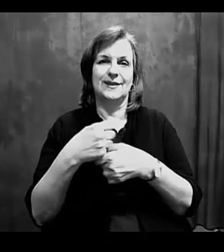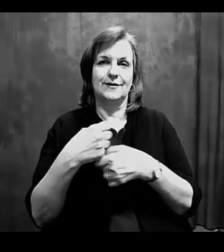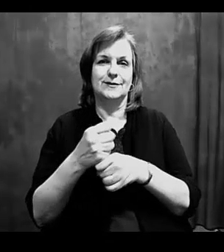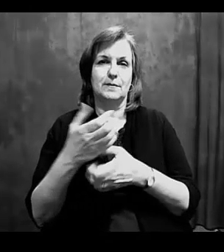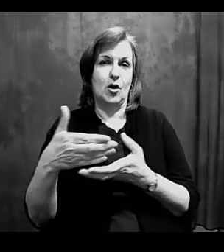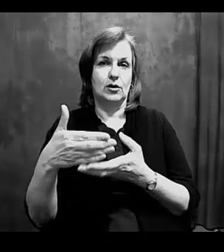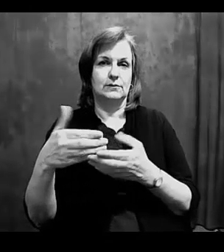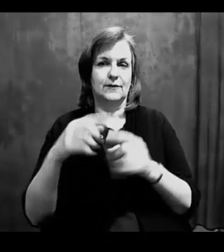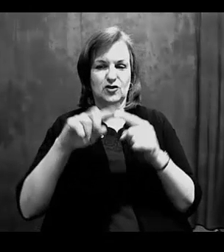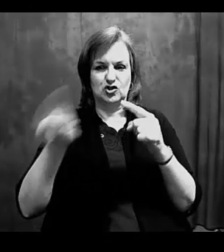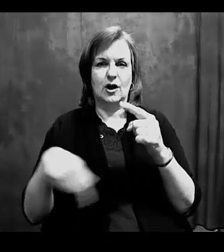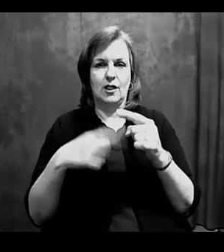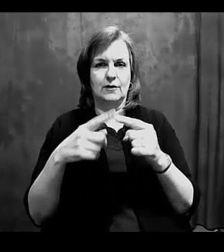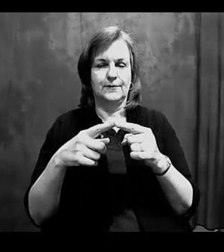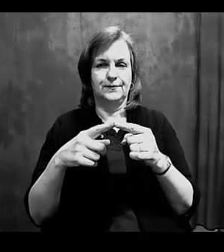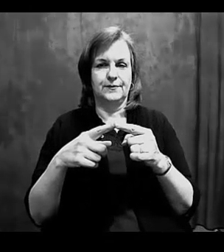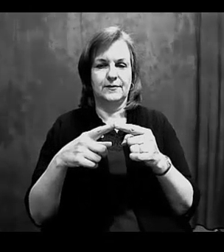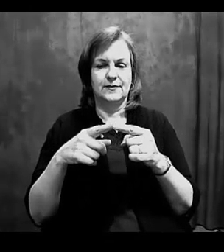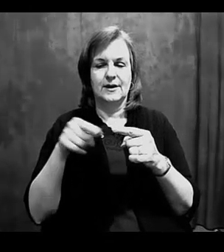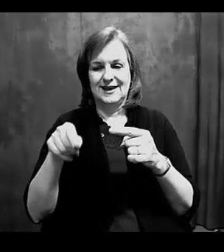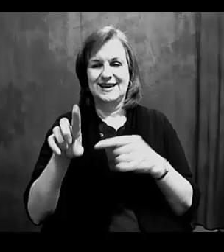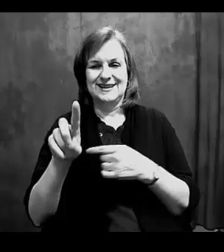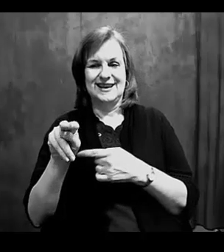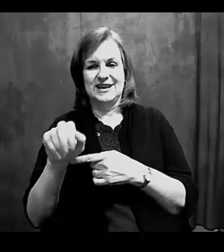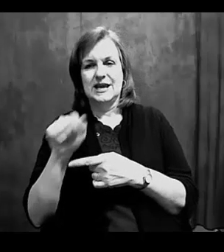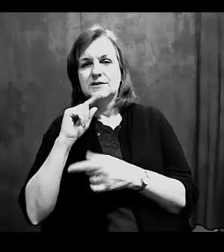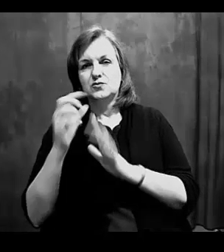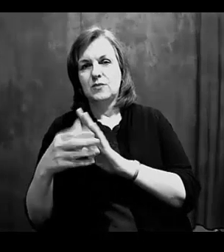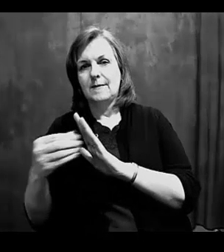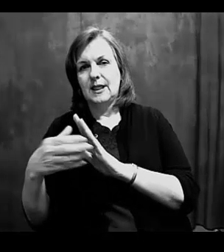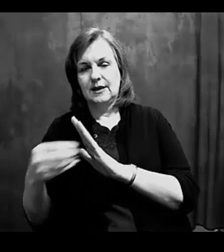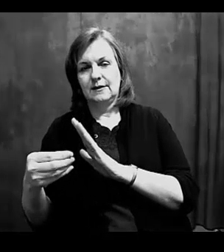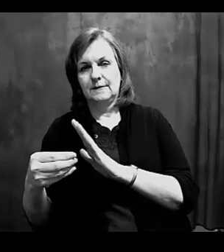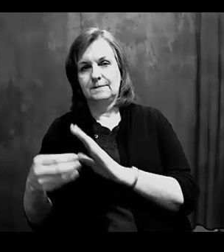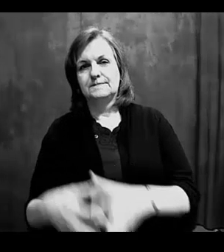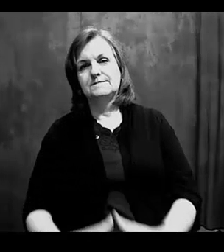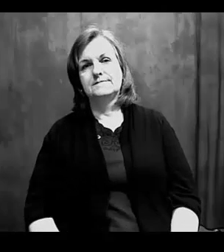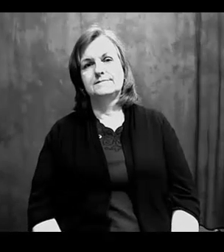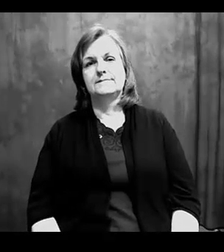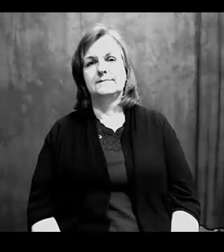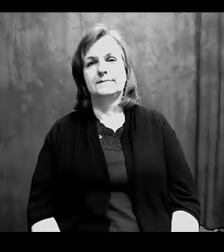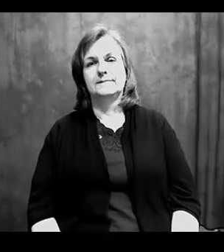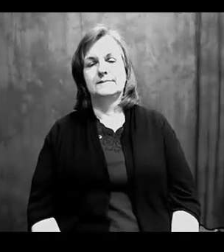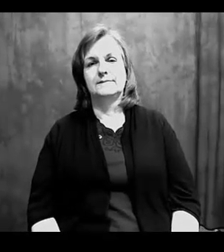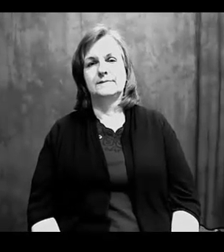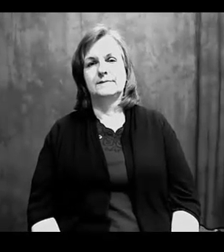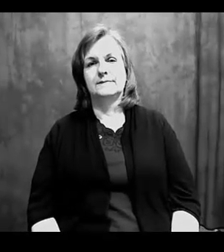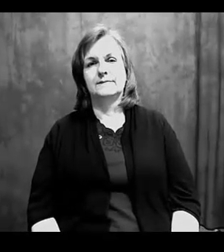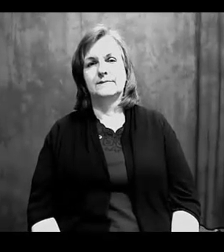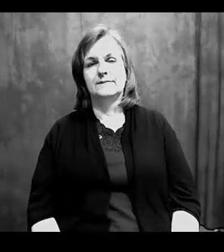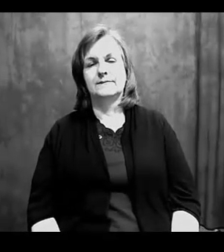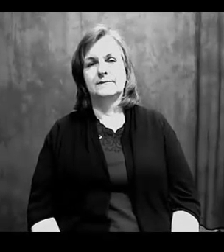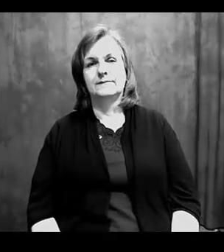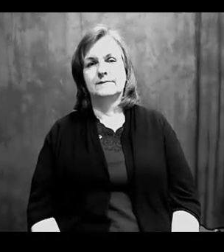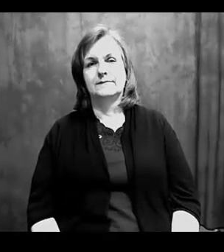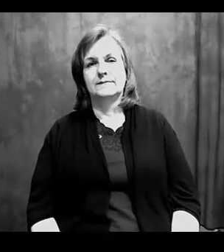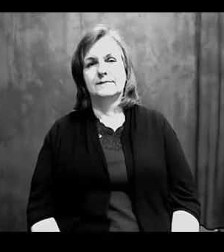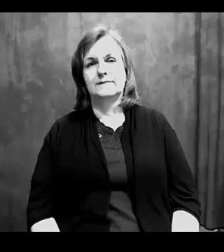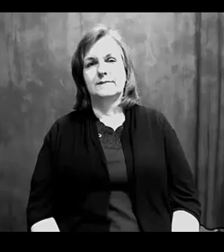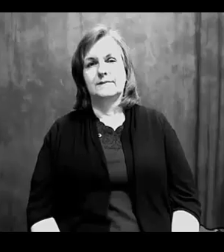in "S" or synthesis we look at DNA replication